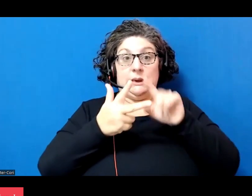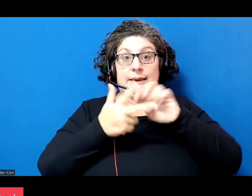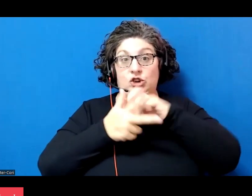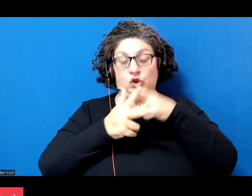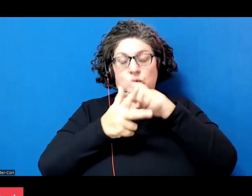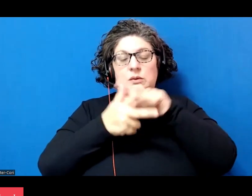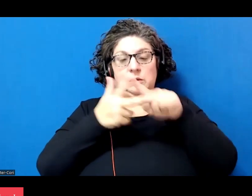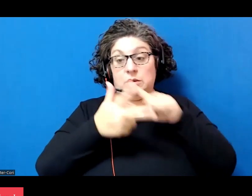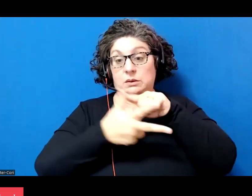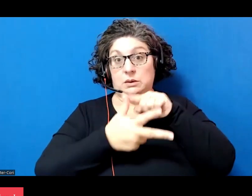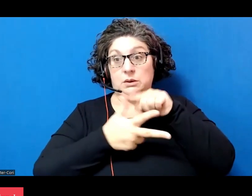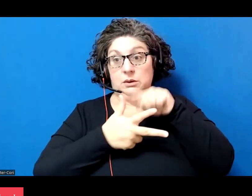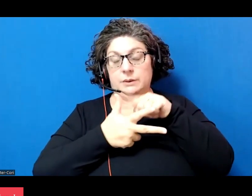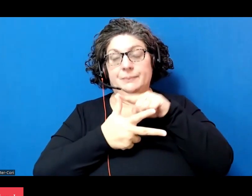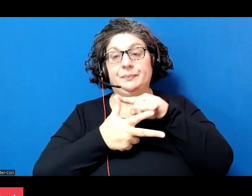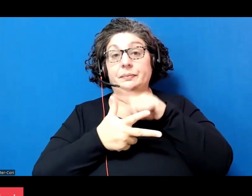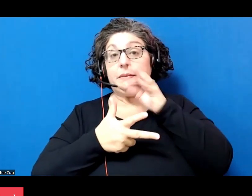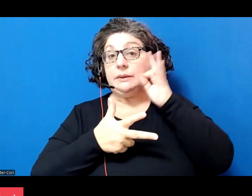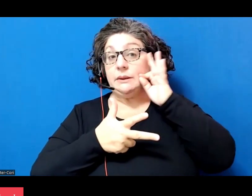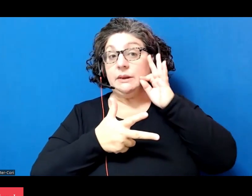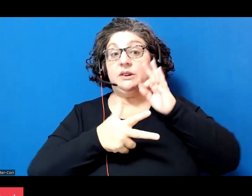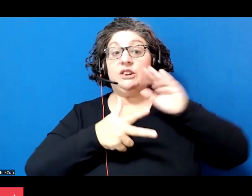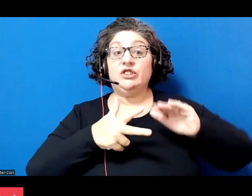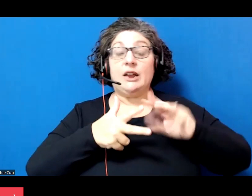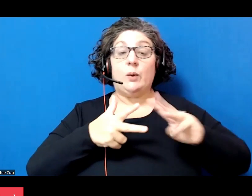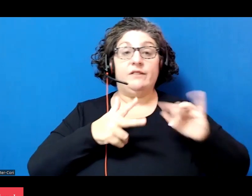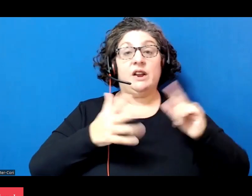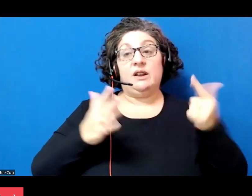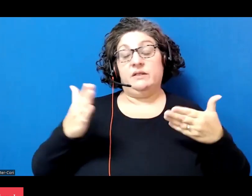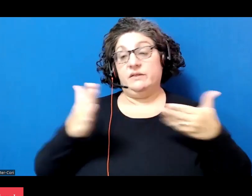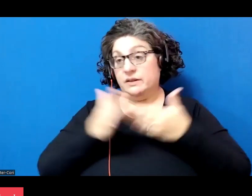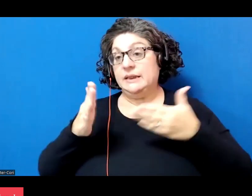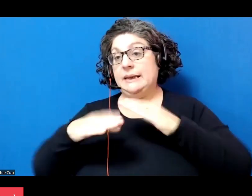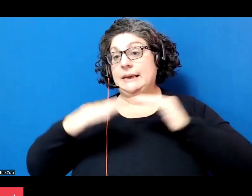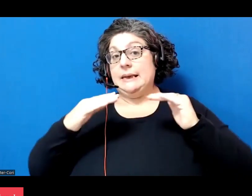One is whether the Indian Child Welfare Act violates equal protection principles.